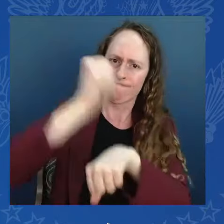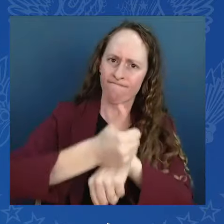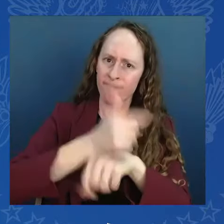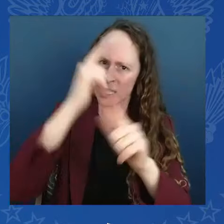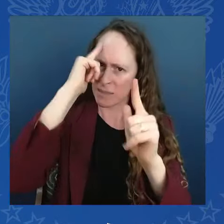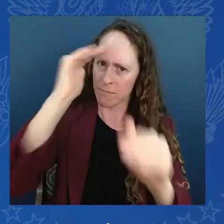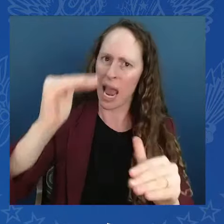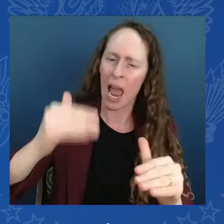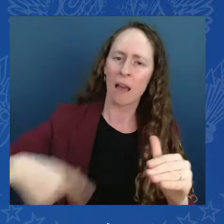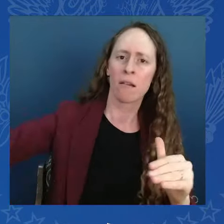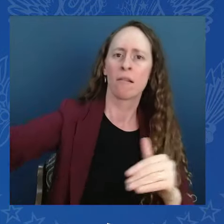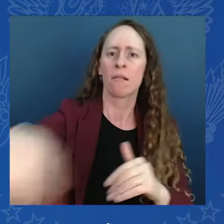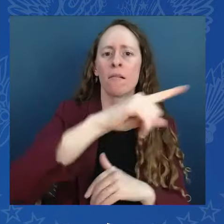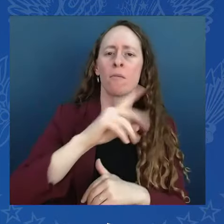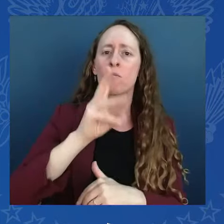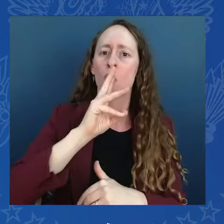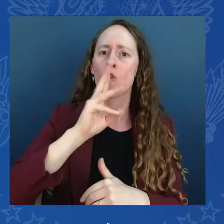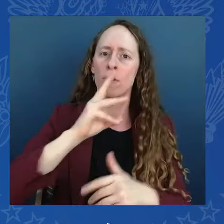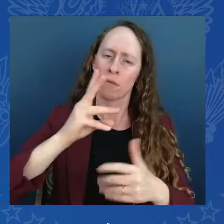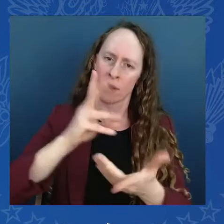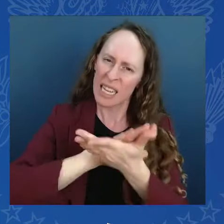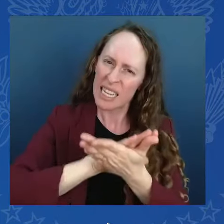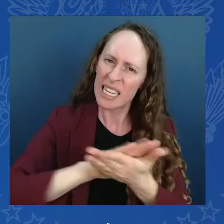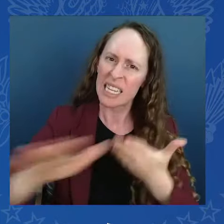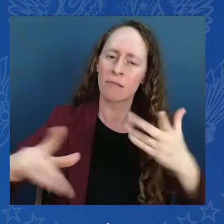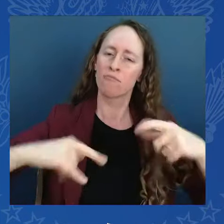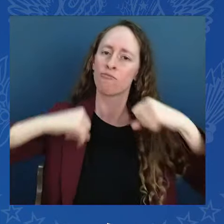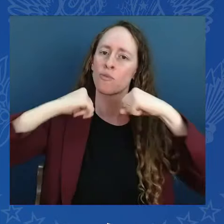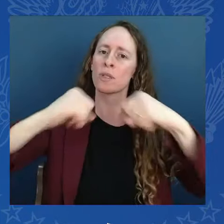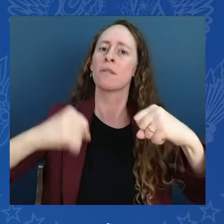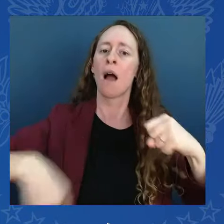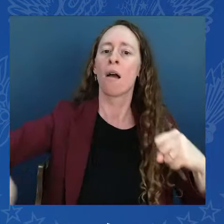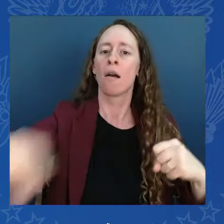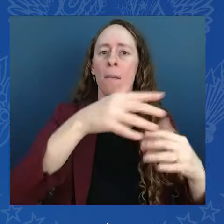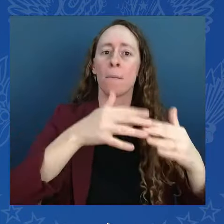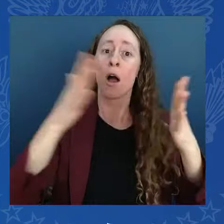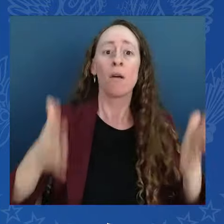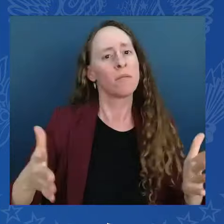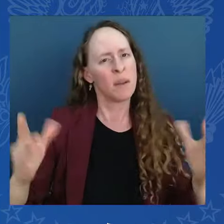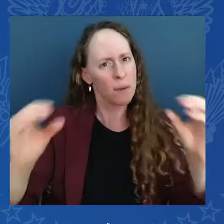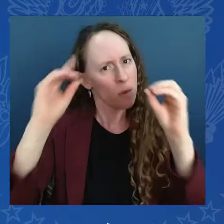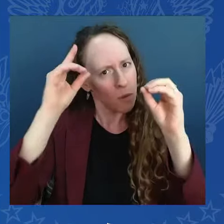including folks all across Wisconsin. Folks, what's the government for